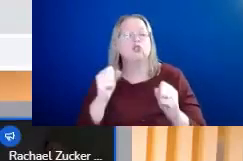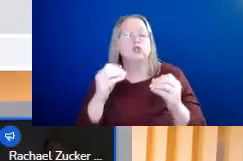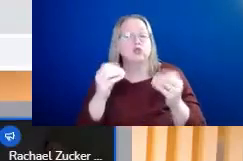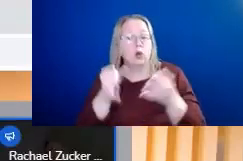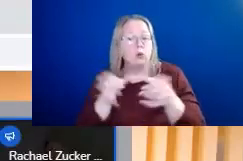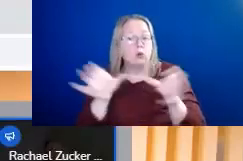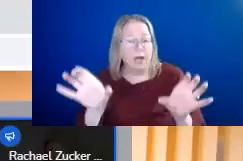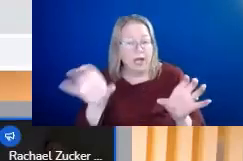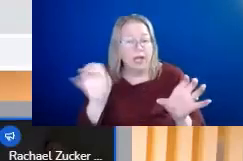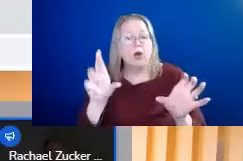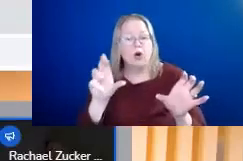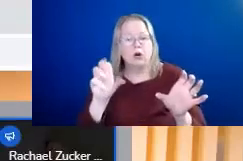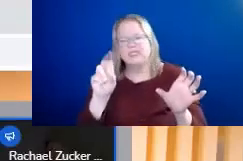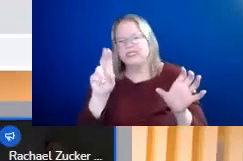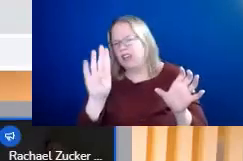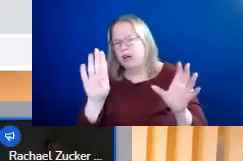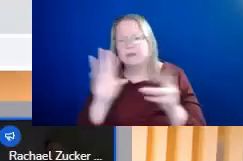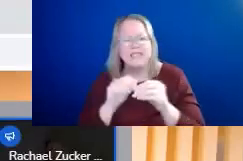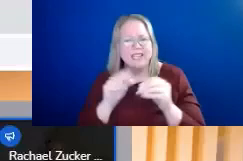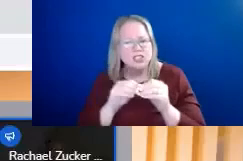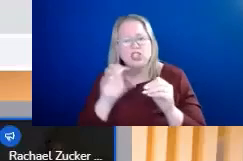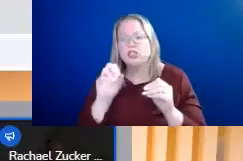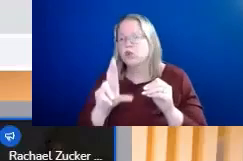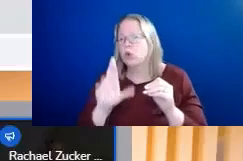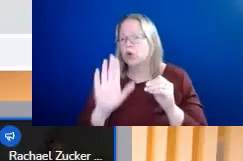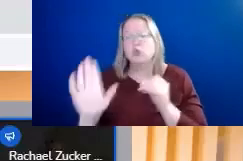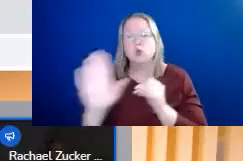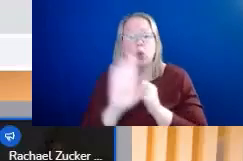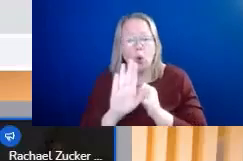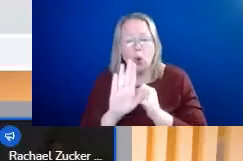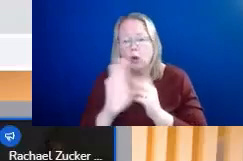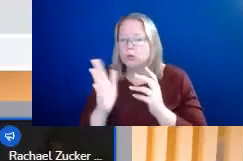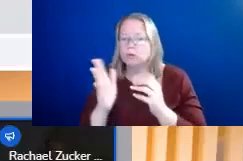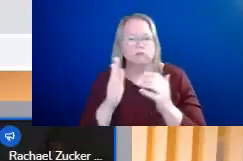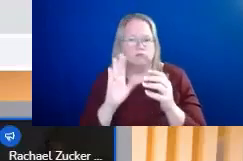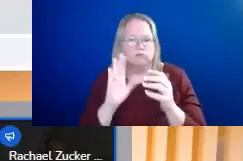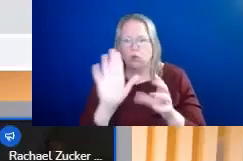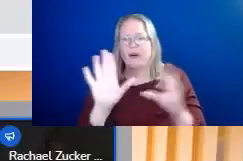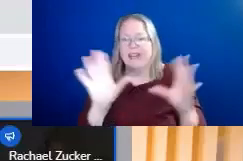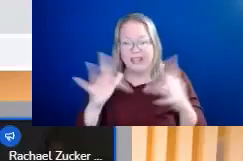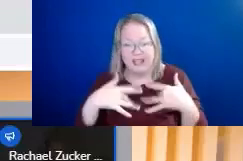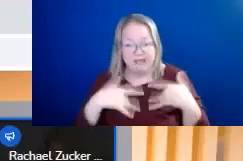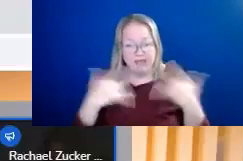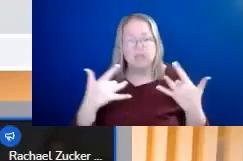or subsections or your main event 12:28:26 are going to be predetermined. You